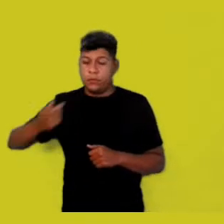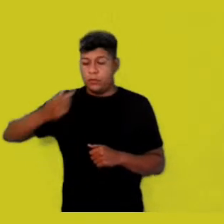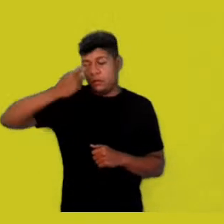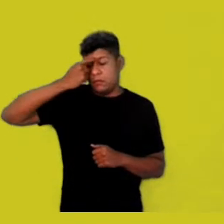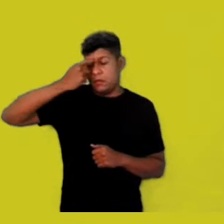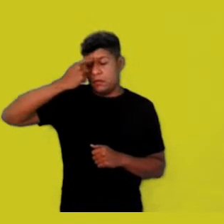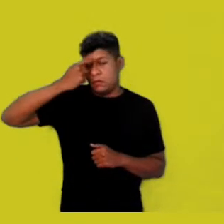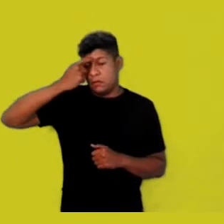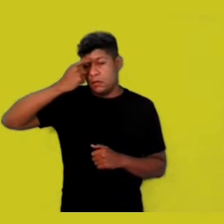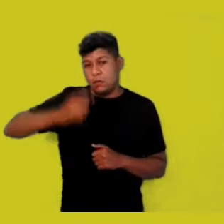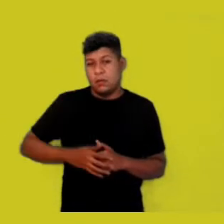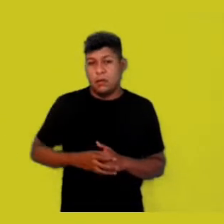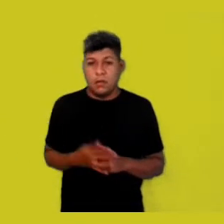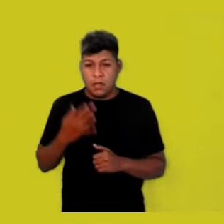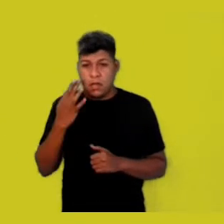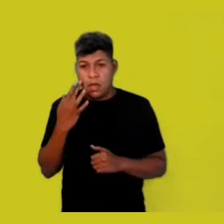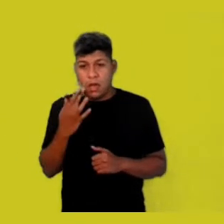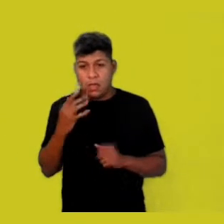And I think that then, anything goes.